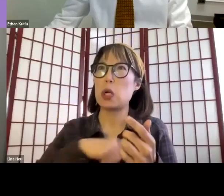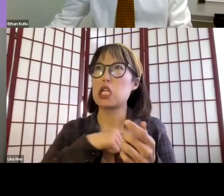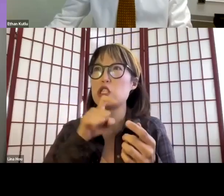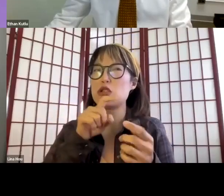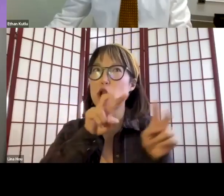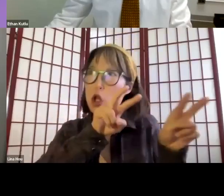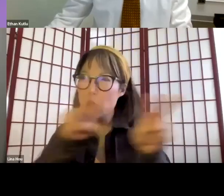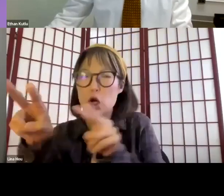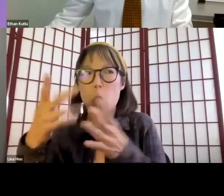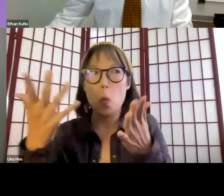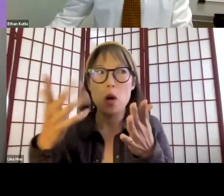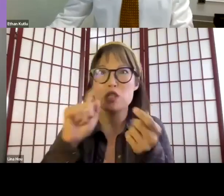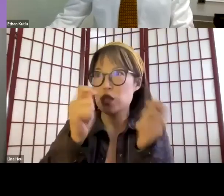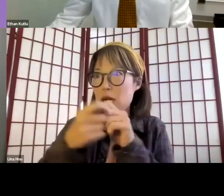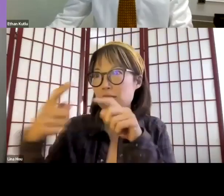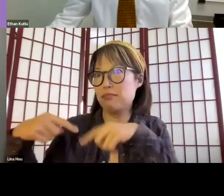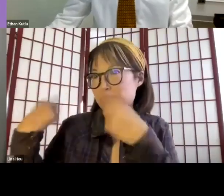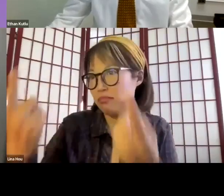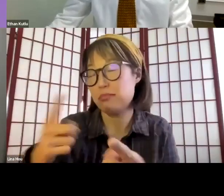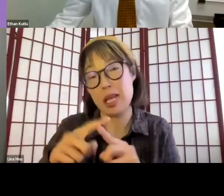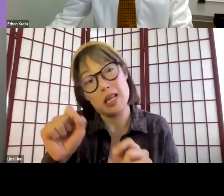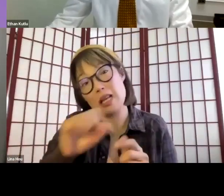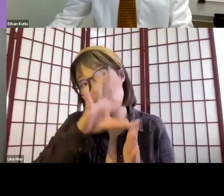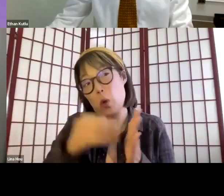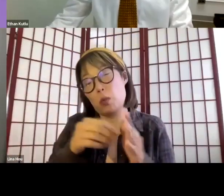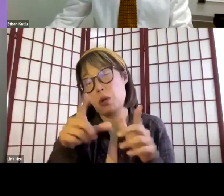I think that we should look at all and see what's changed.